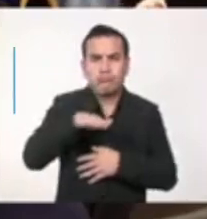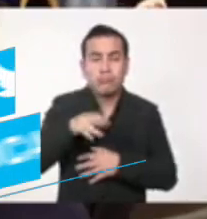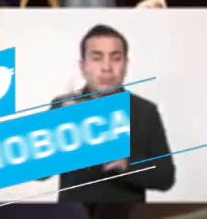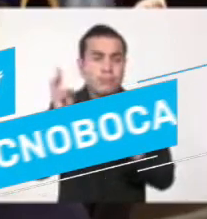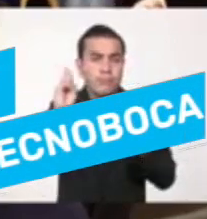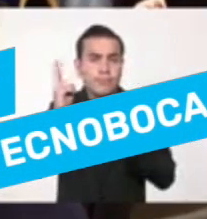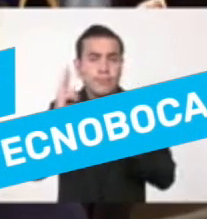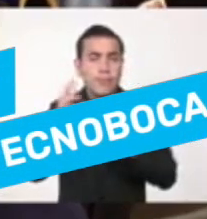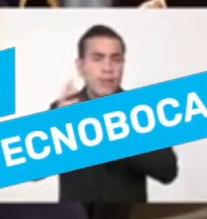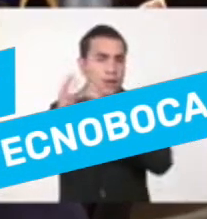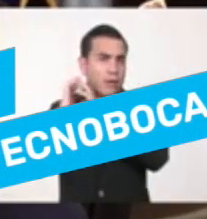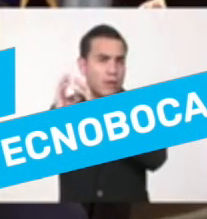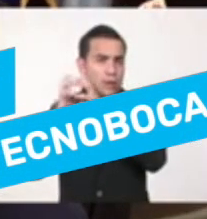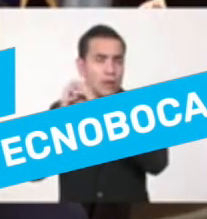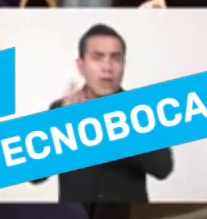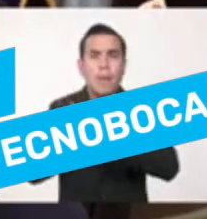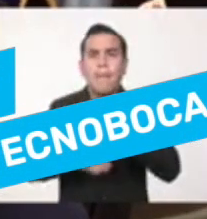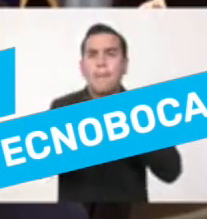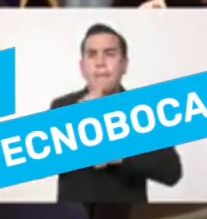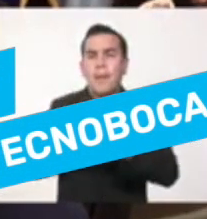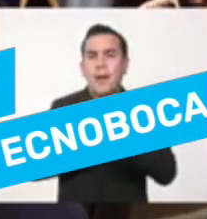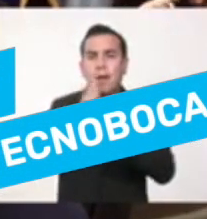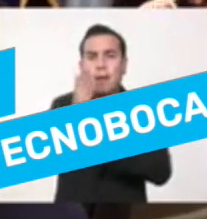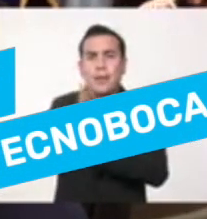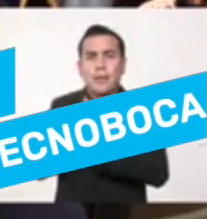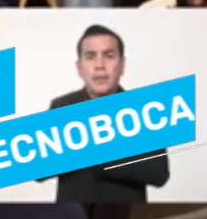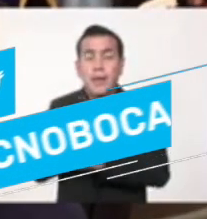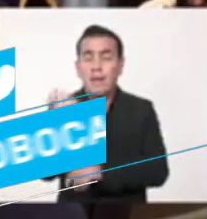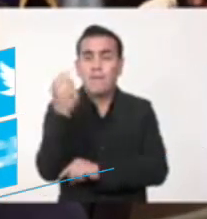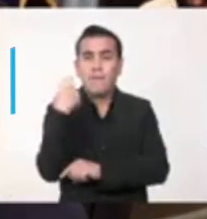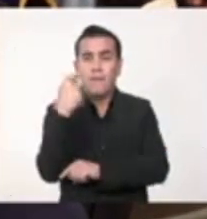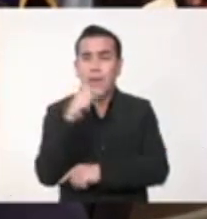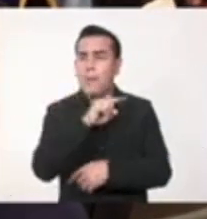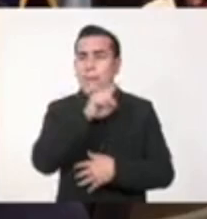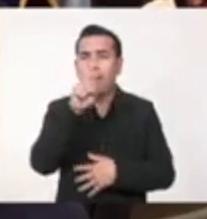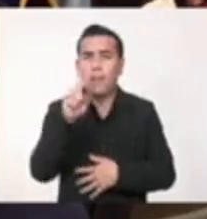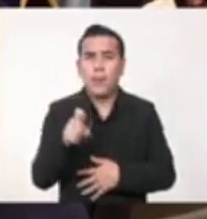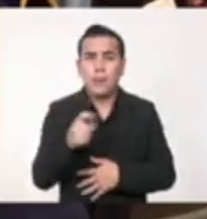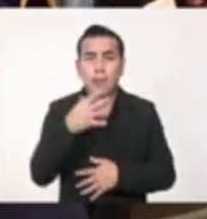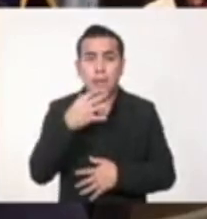Sonsonate, go to the beach, go where the fishermen, ask people, look, are you in favor or in